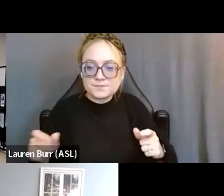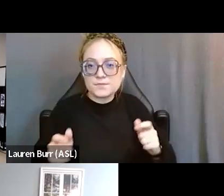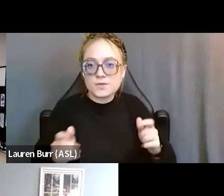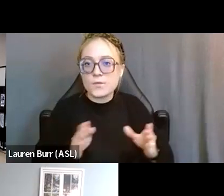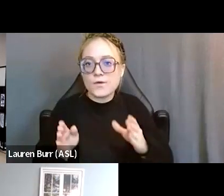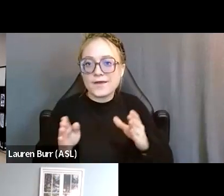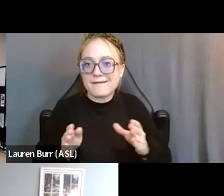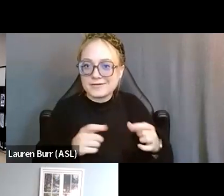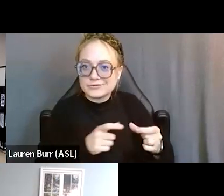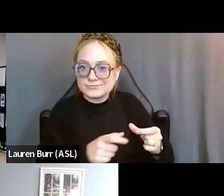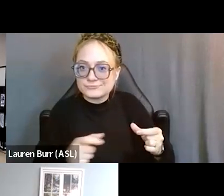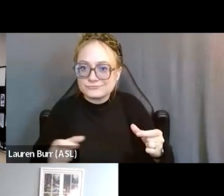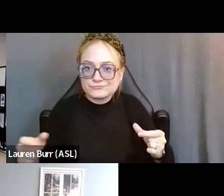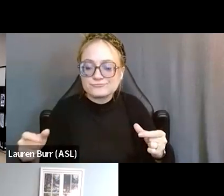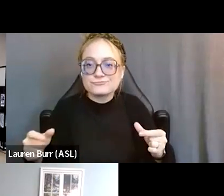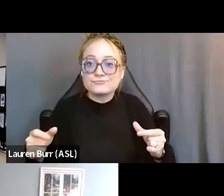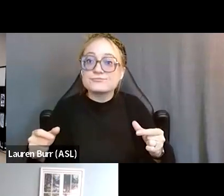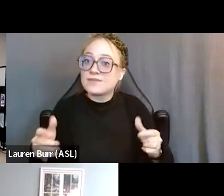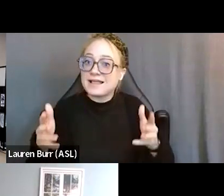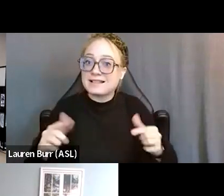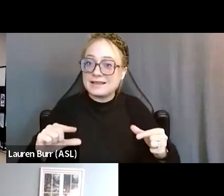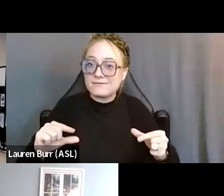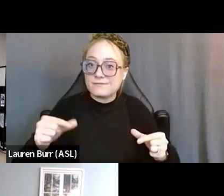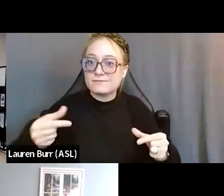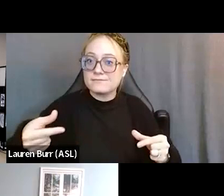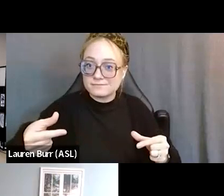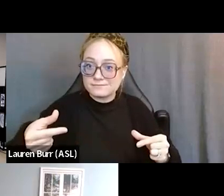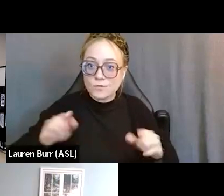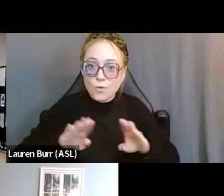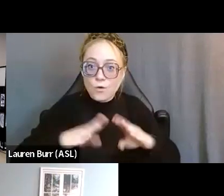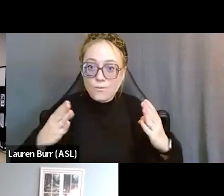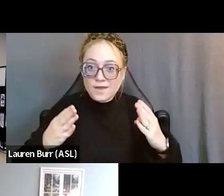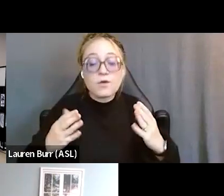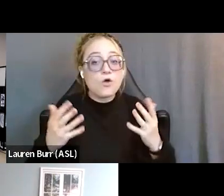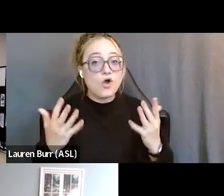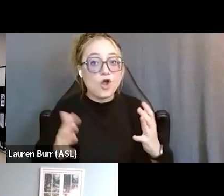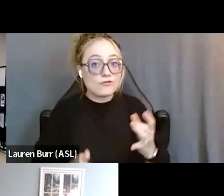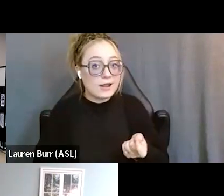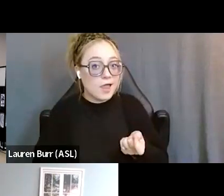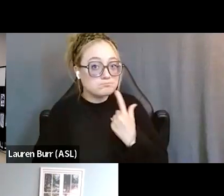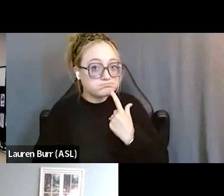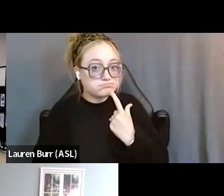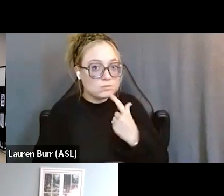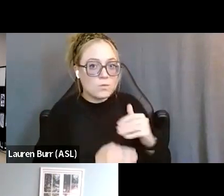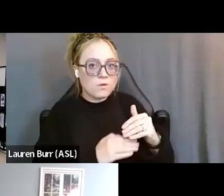the lid open when you have already taken your medication so that just at a glance, you know